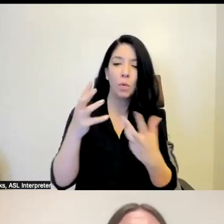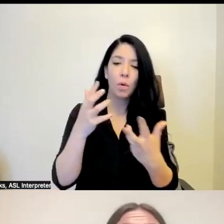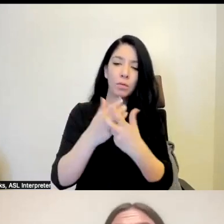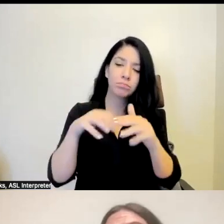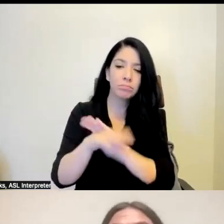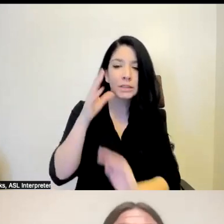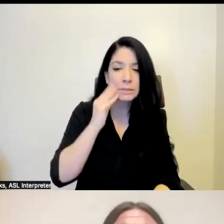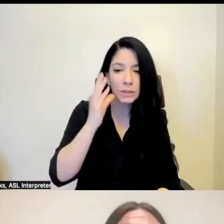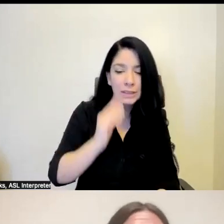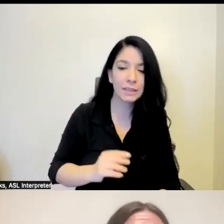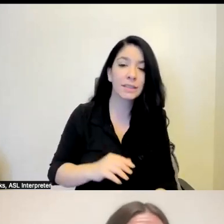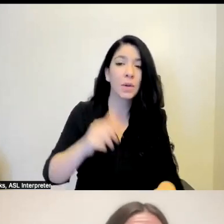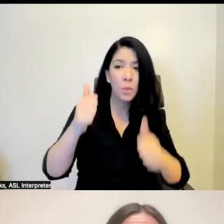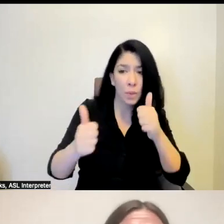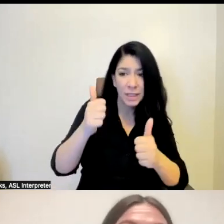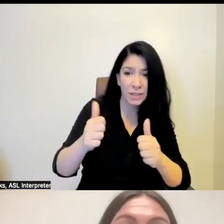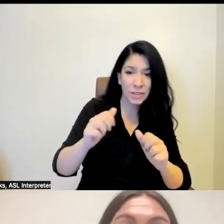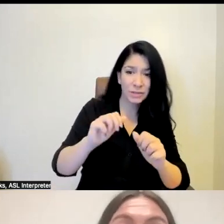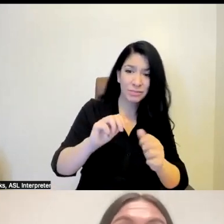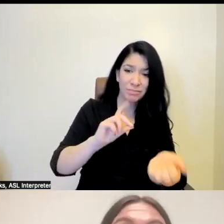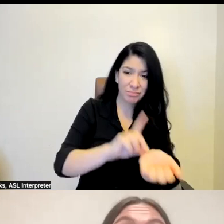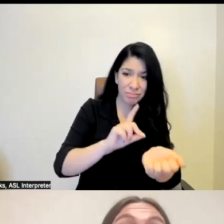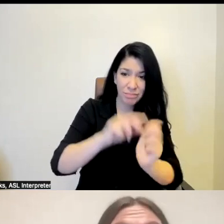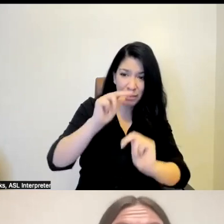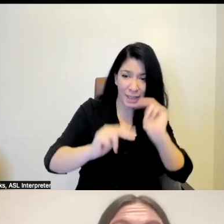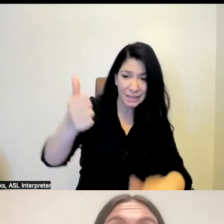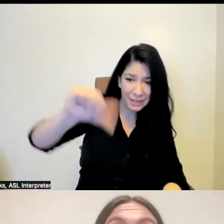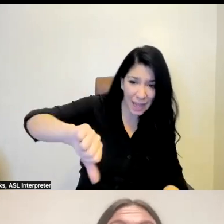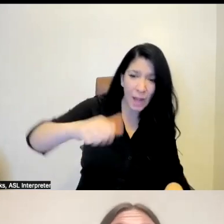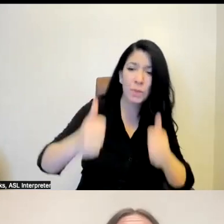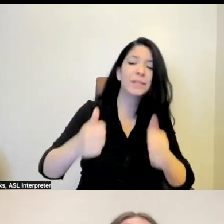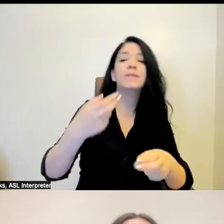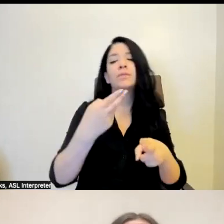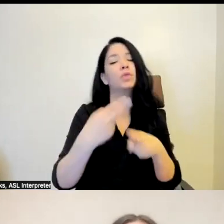denied by which healthcare providers? Et cetera. It's a short survey but I think it will be super